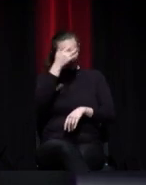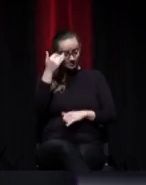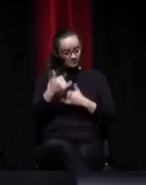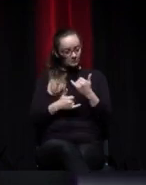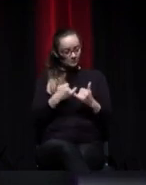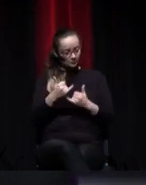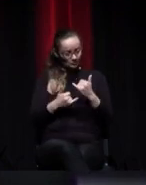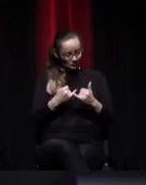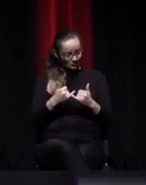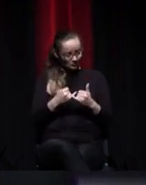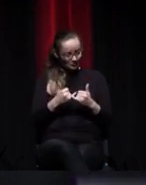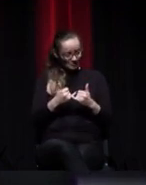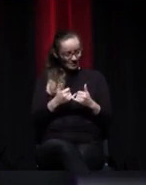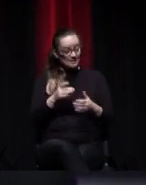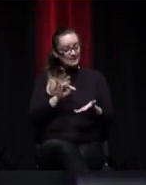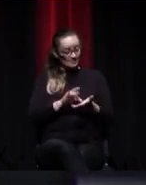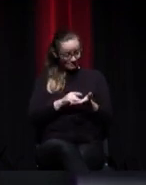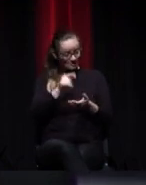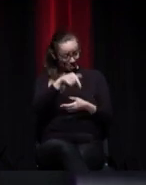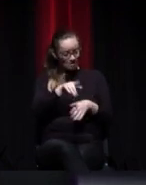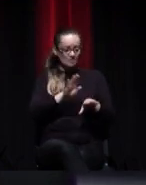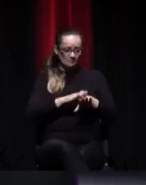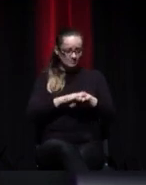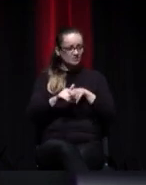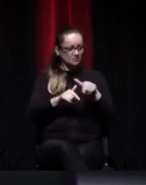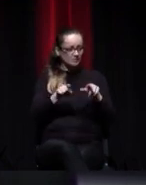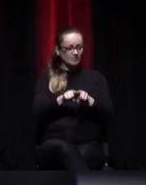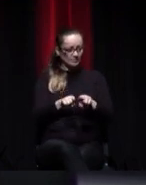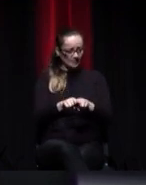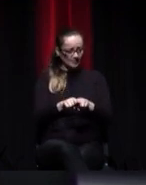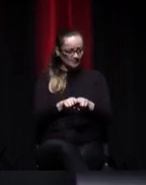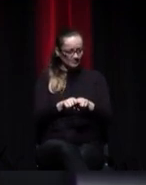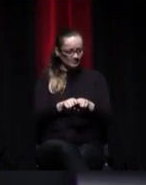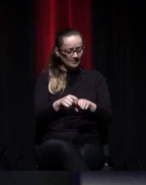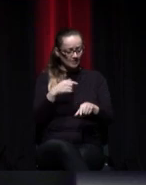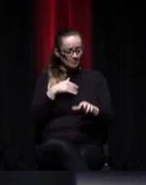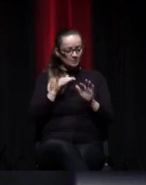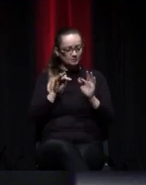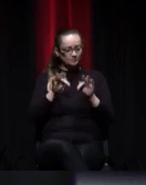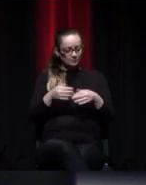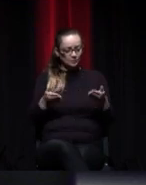people, at bottom, are working. I rest my case here, this gets quite evident